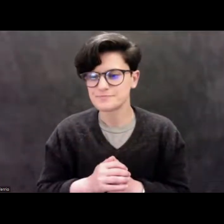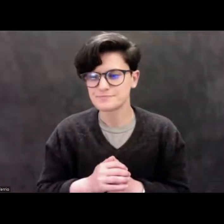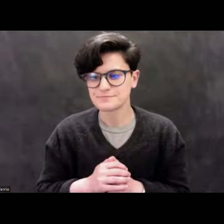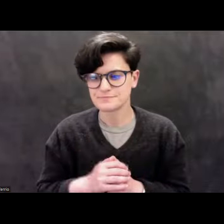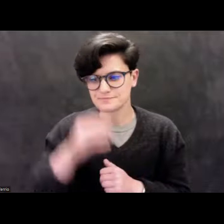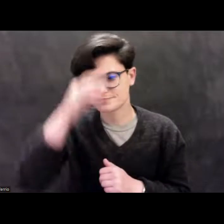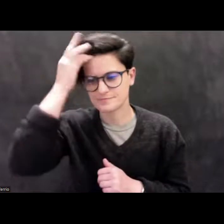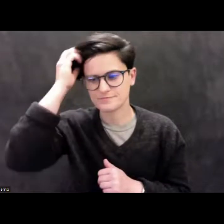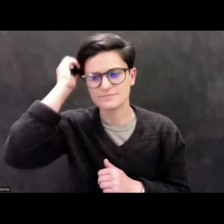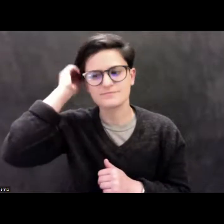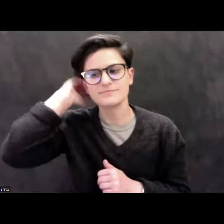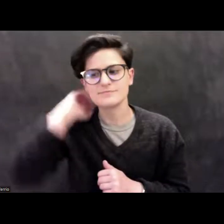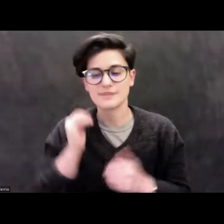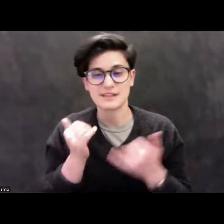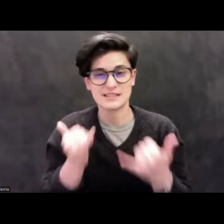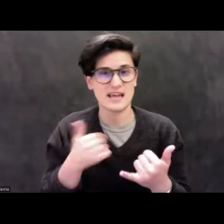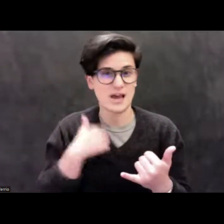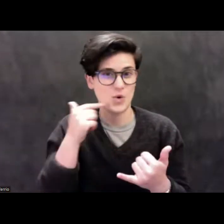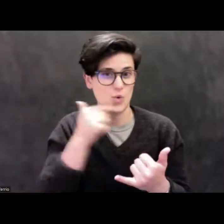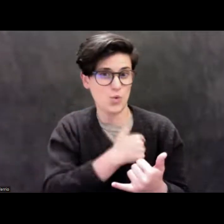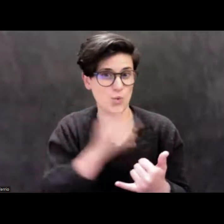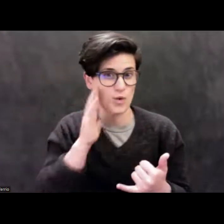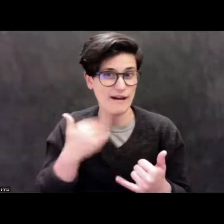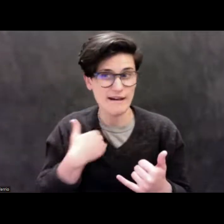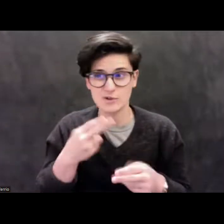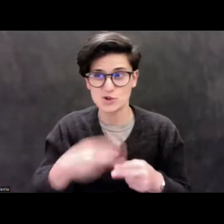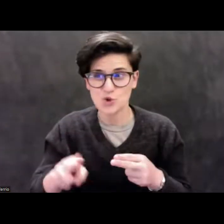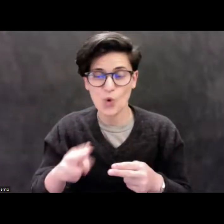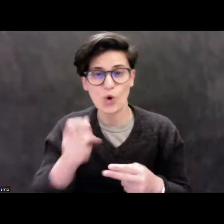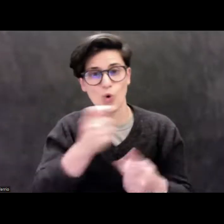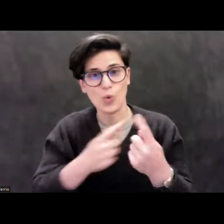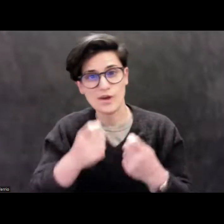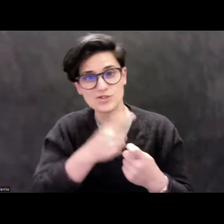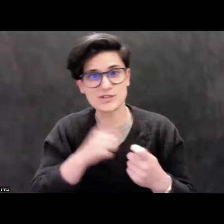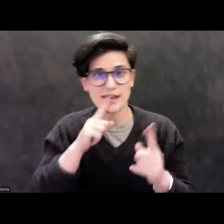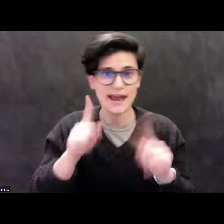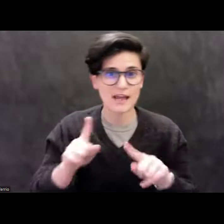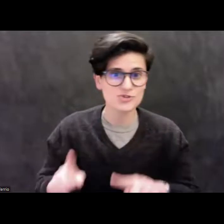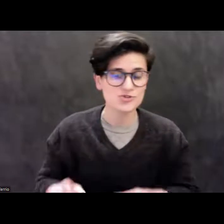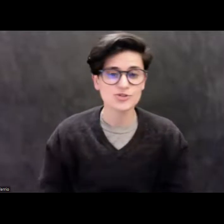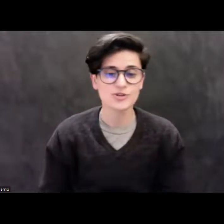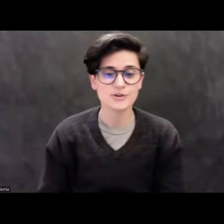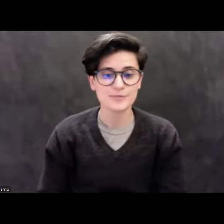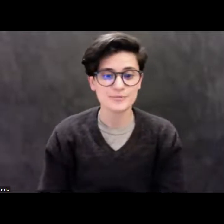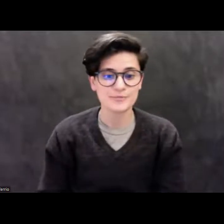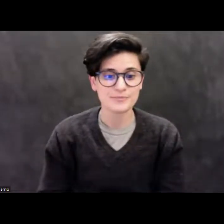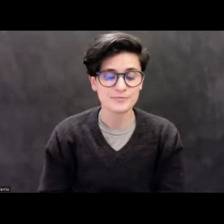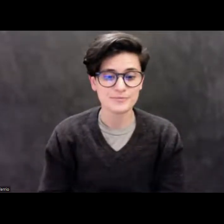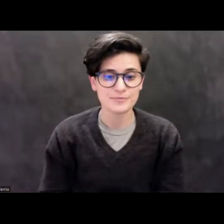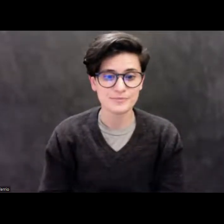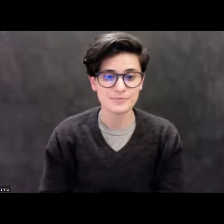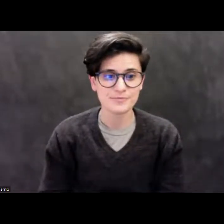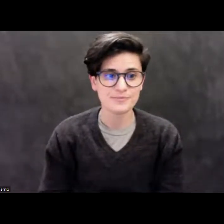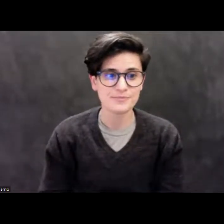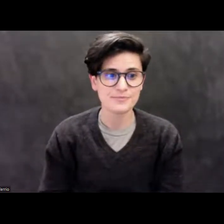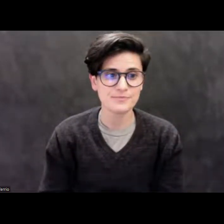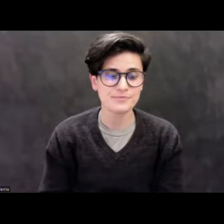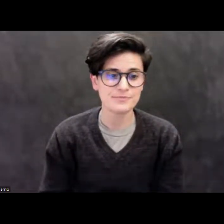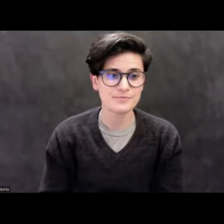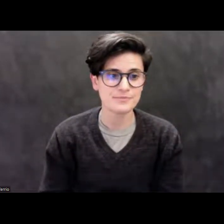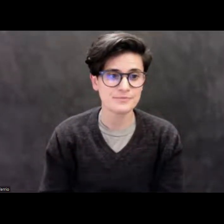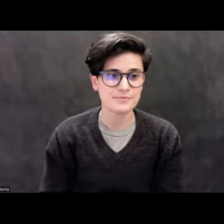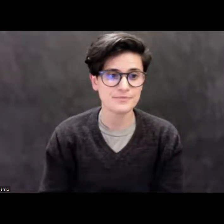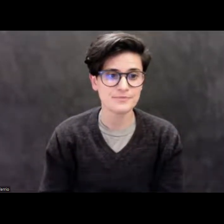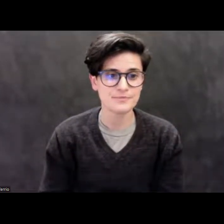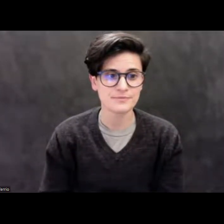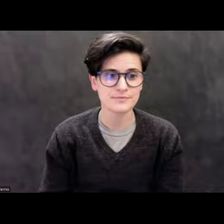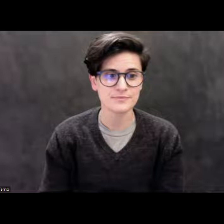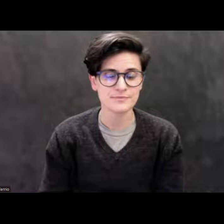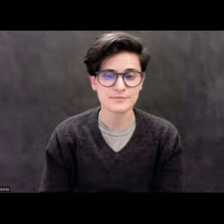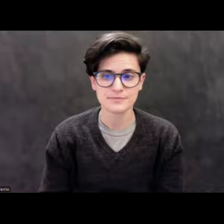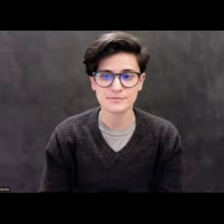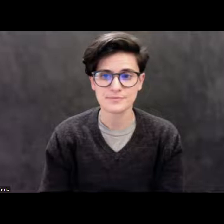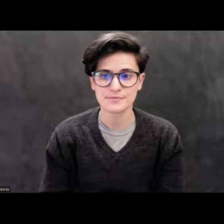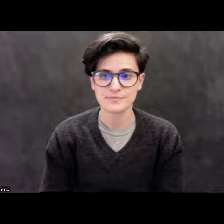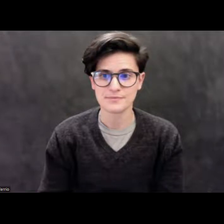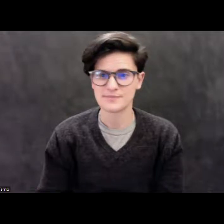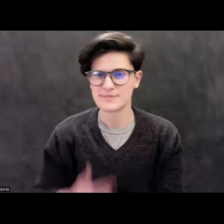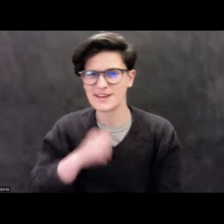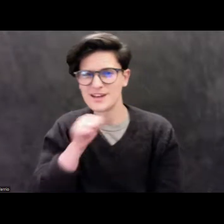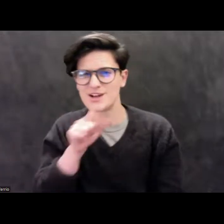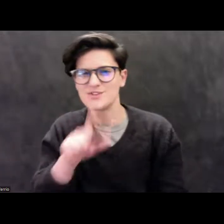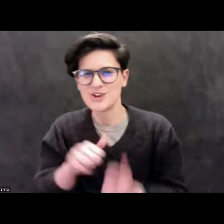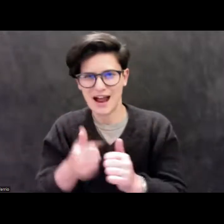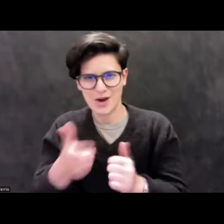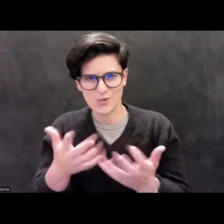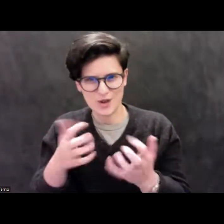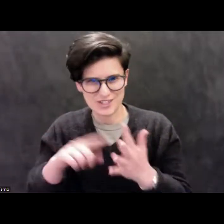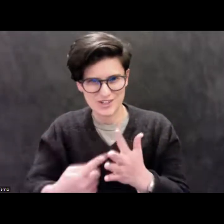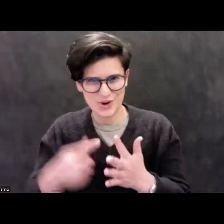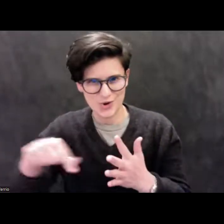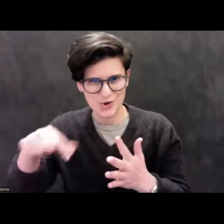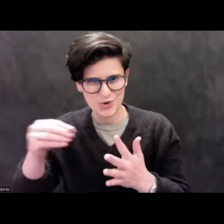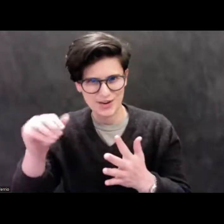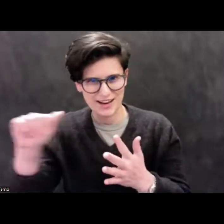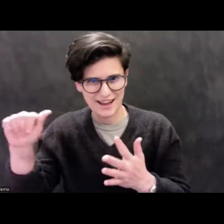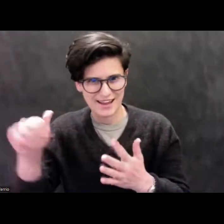back so we can do a few minutes of questions 15:55:28 I don't know how you wanna do that